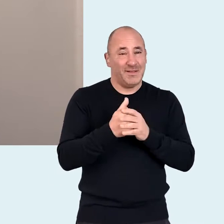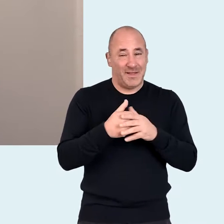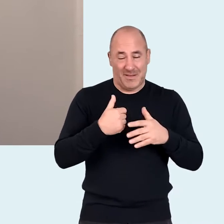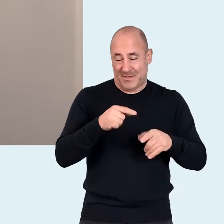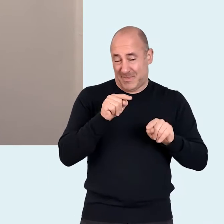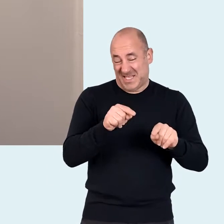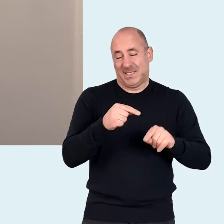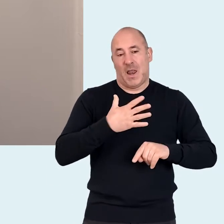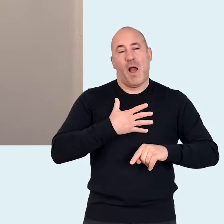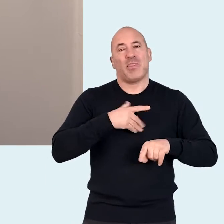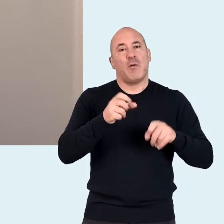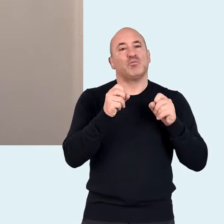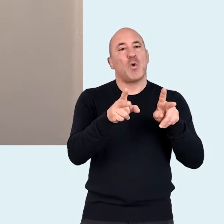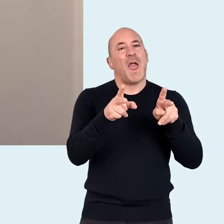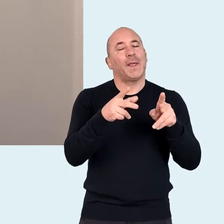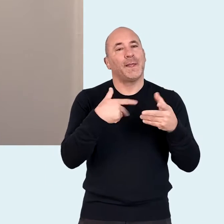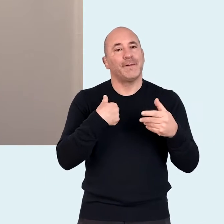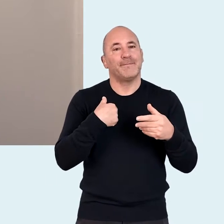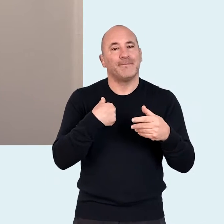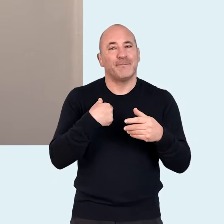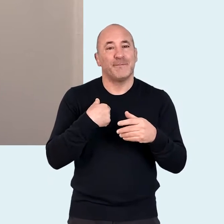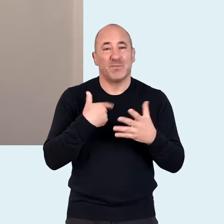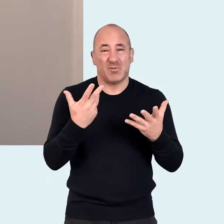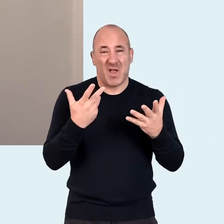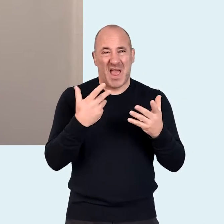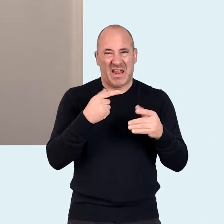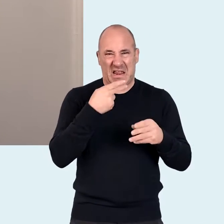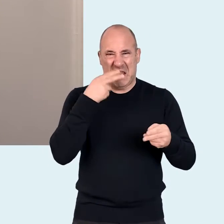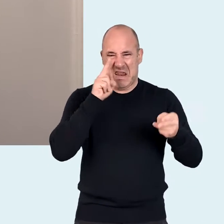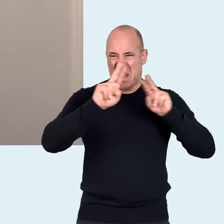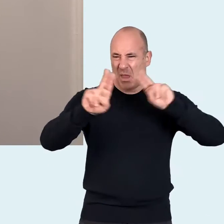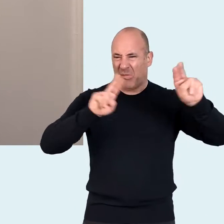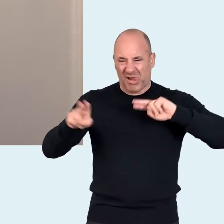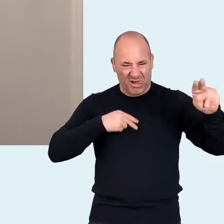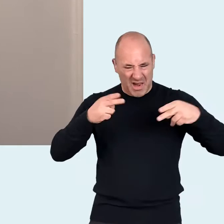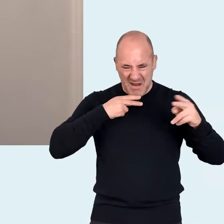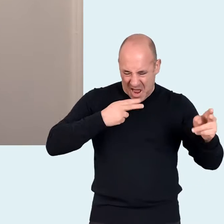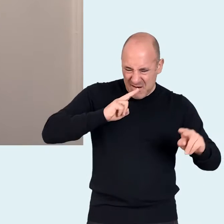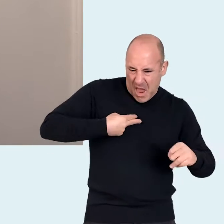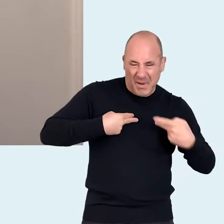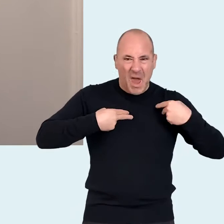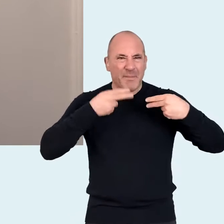and settings, and I think I like that as an approach. Just to try and get away from the